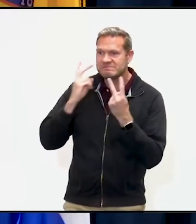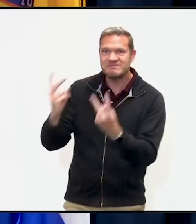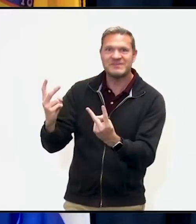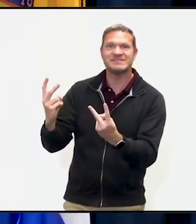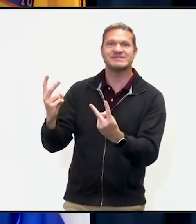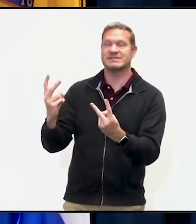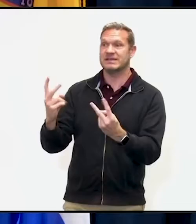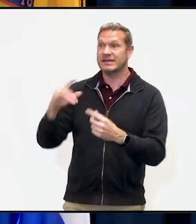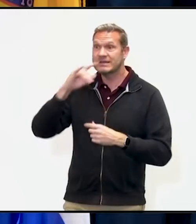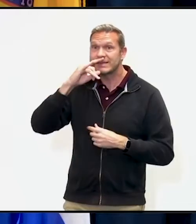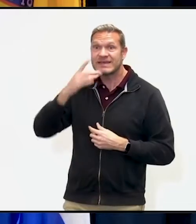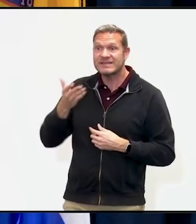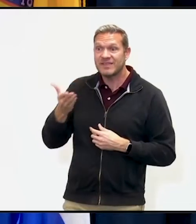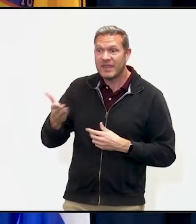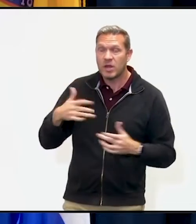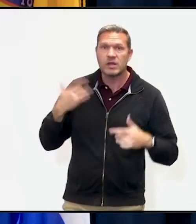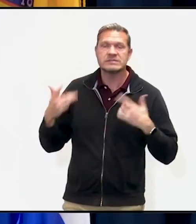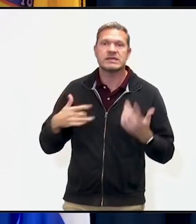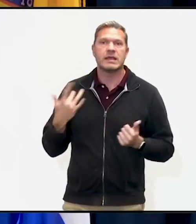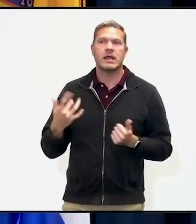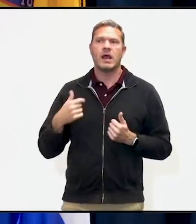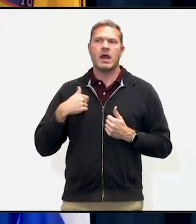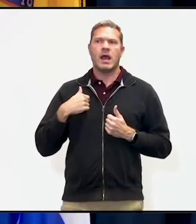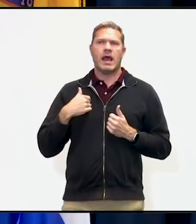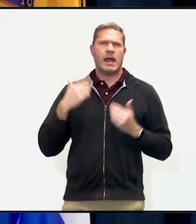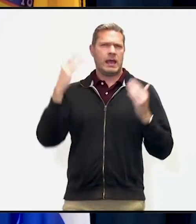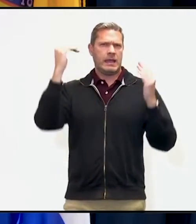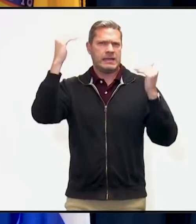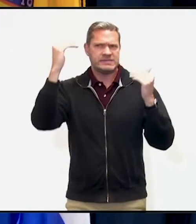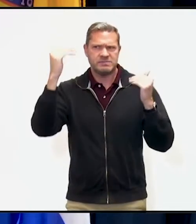I was expecting that you know to run into kids that we're little, maybe a little bit